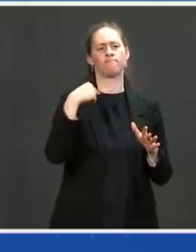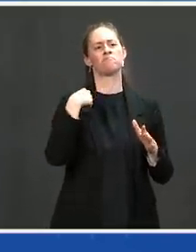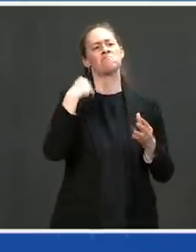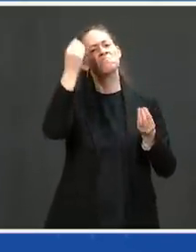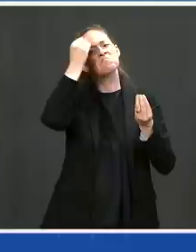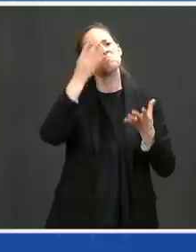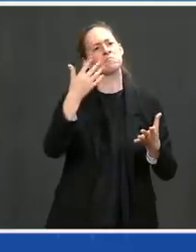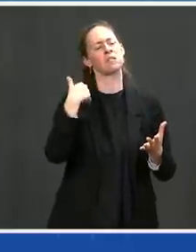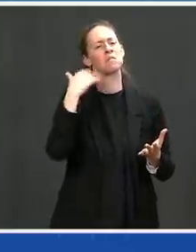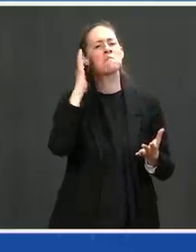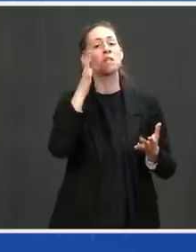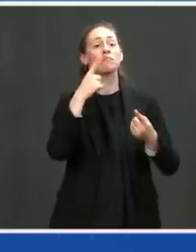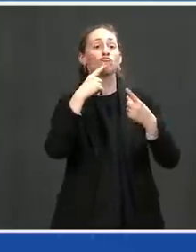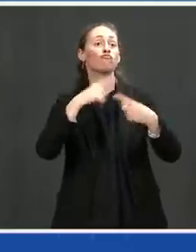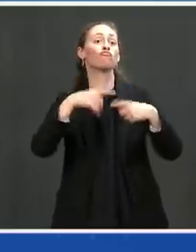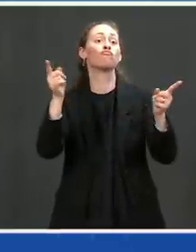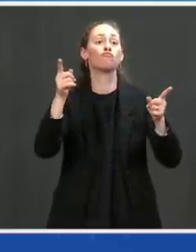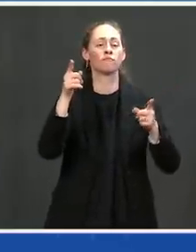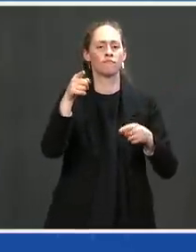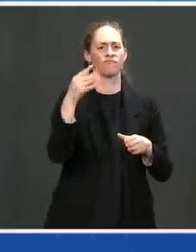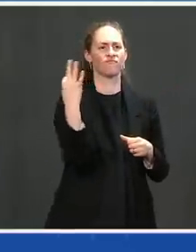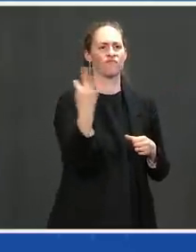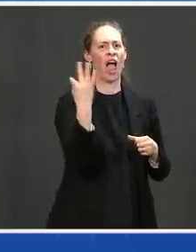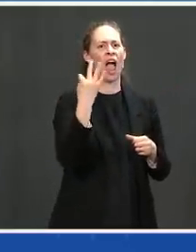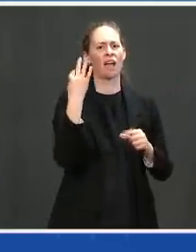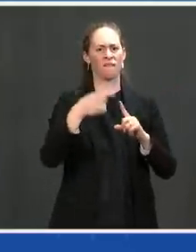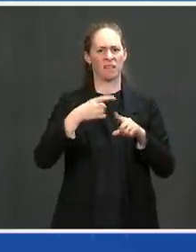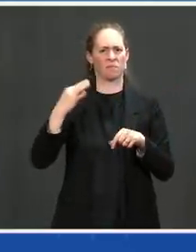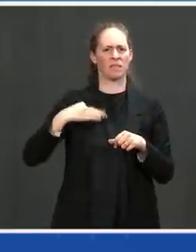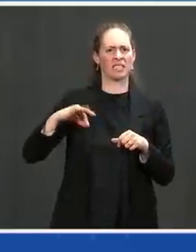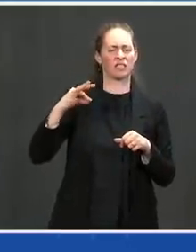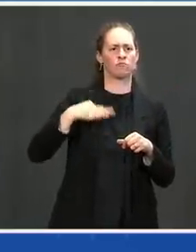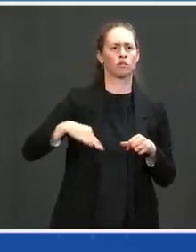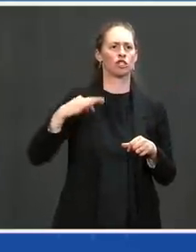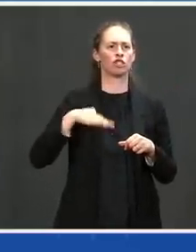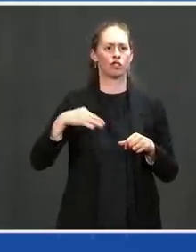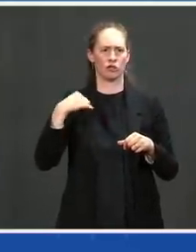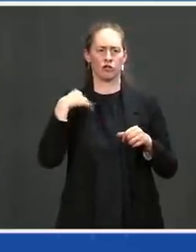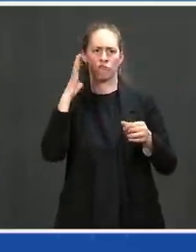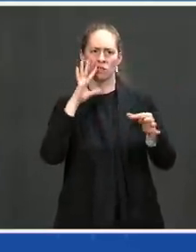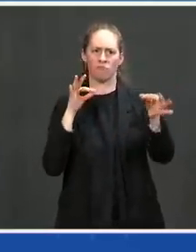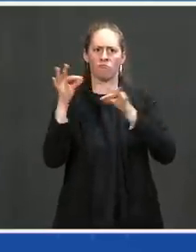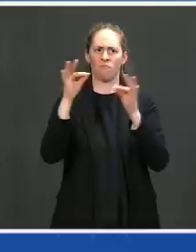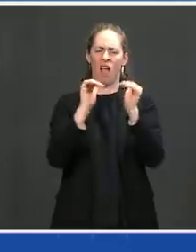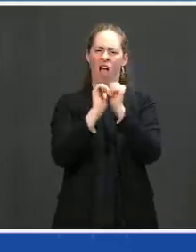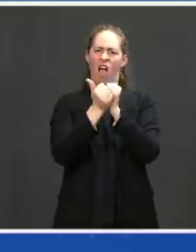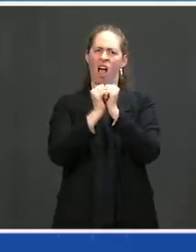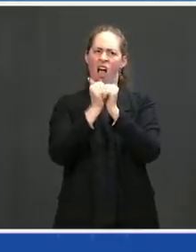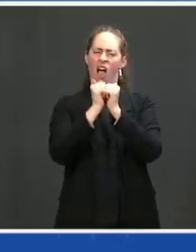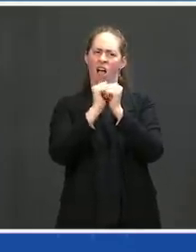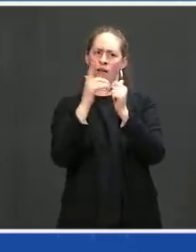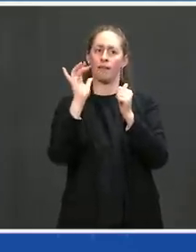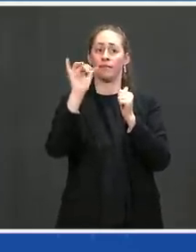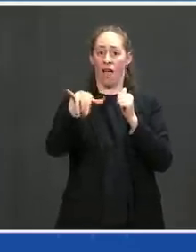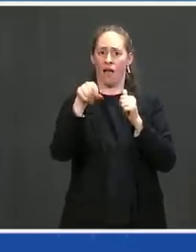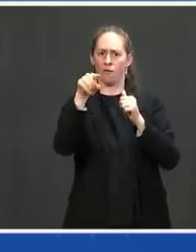is to rebuild the infrastructure -- both physical